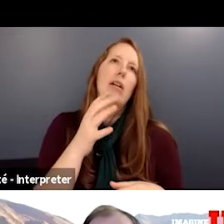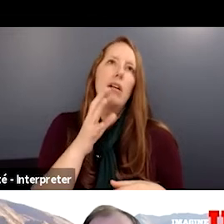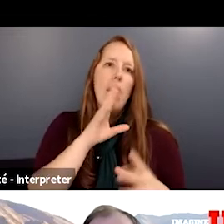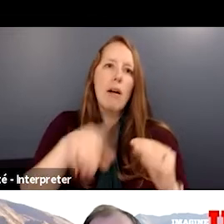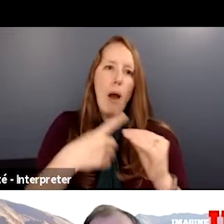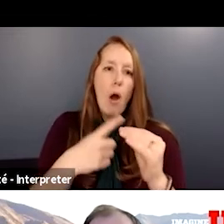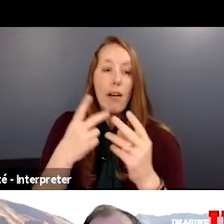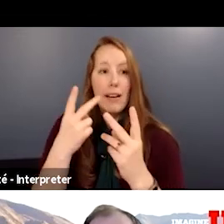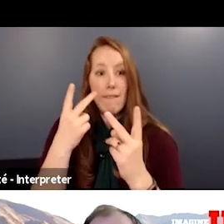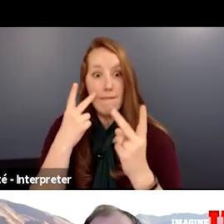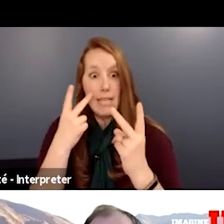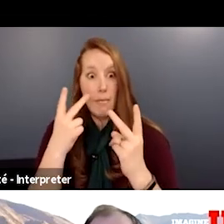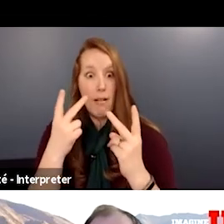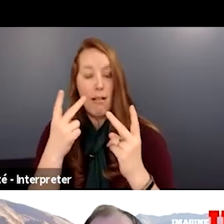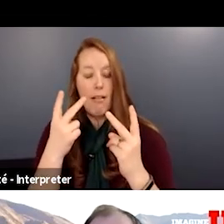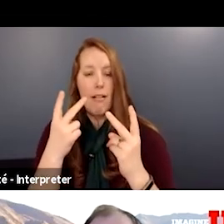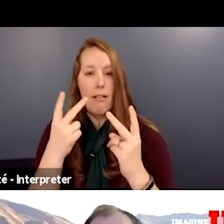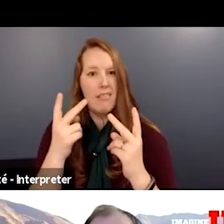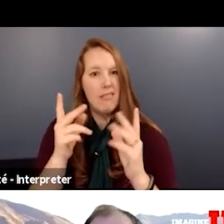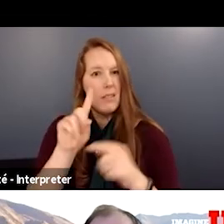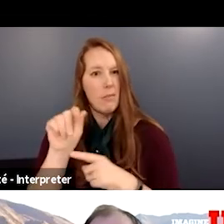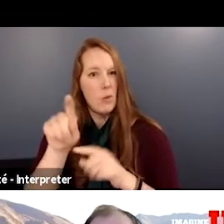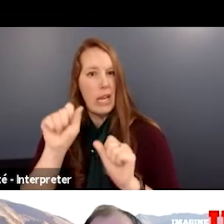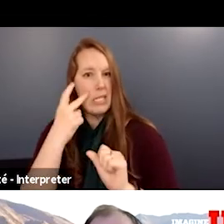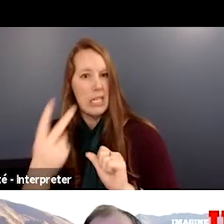Why that's important is because when we watched the video,